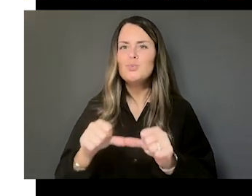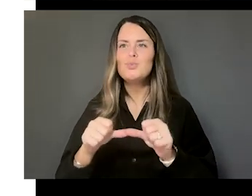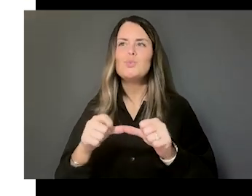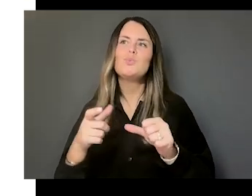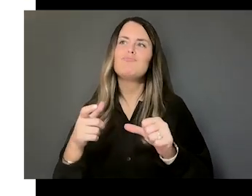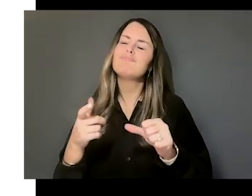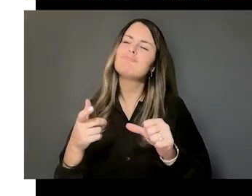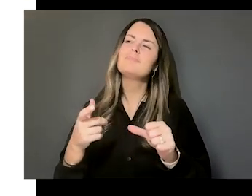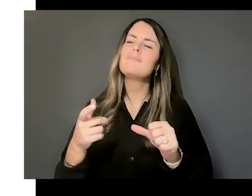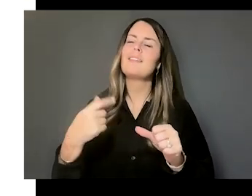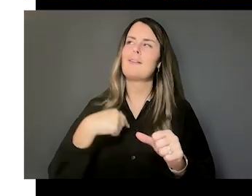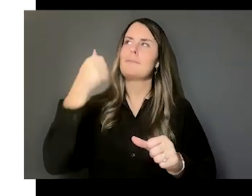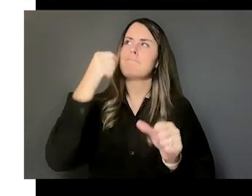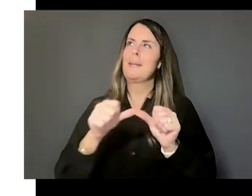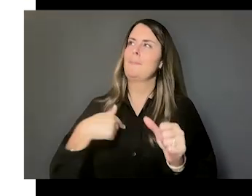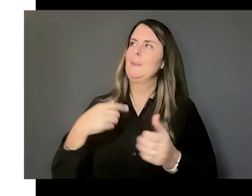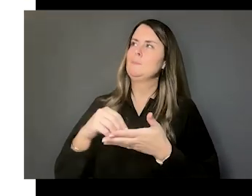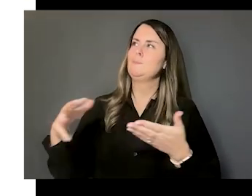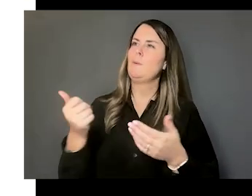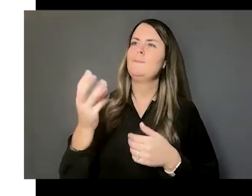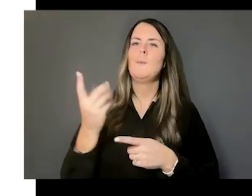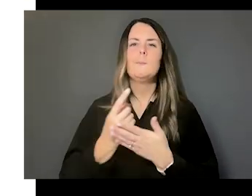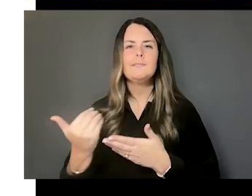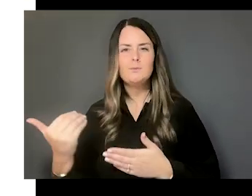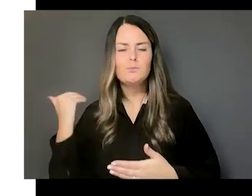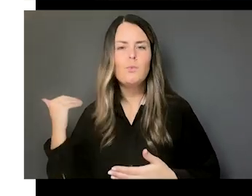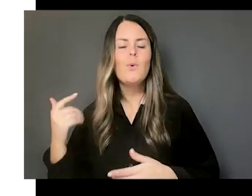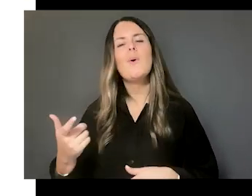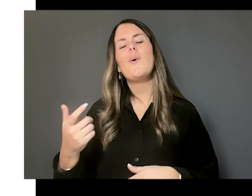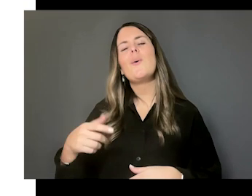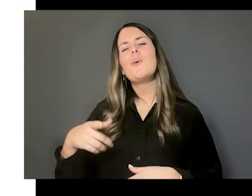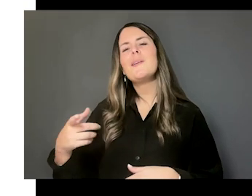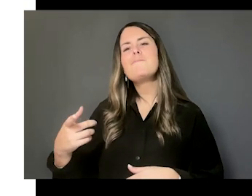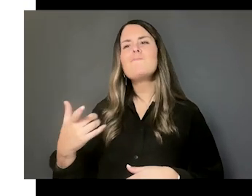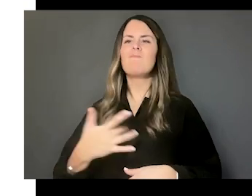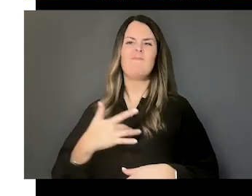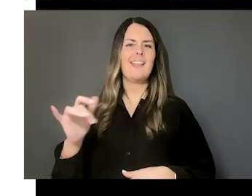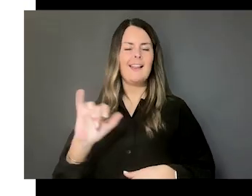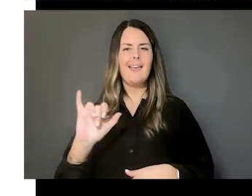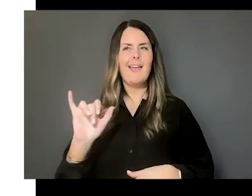I had a student a couple weeks ago say, I feel like I'm thinking about math differently